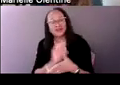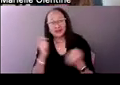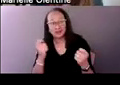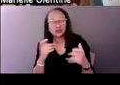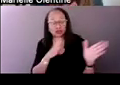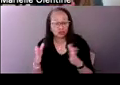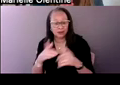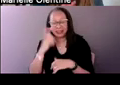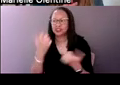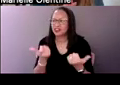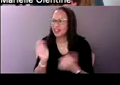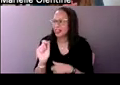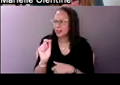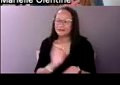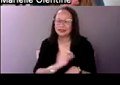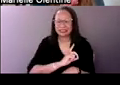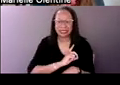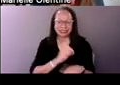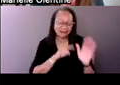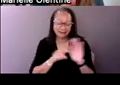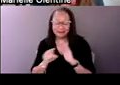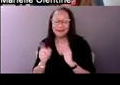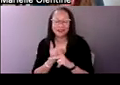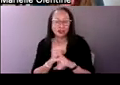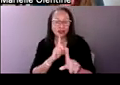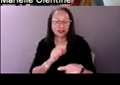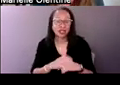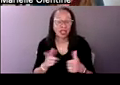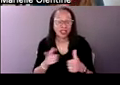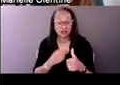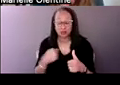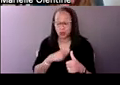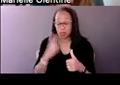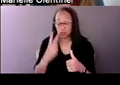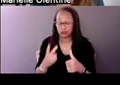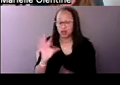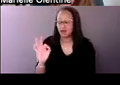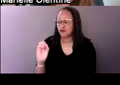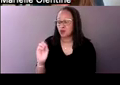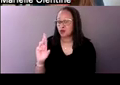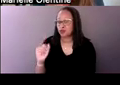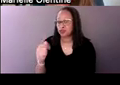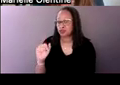short film comp that is also about a statistics professor who emigrated to the U.S. from China. That's too specific.